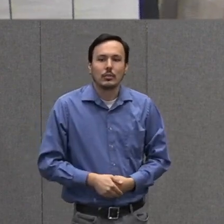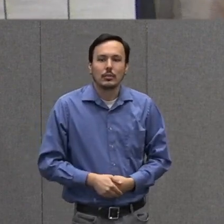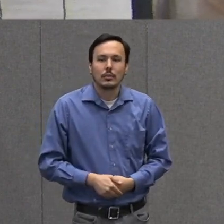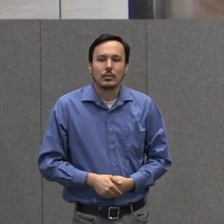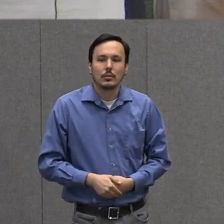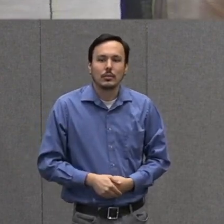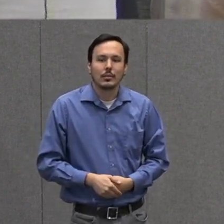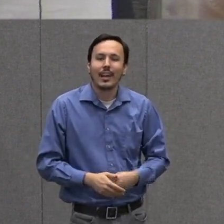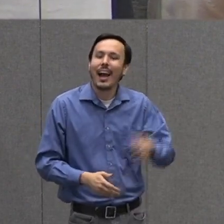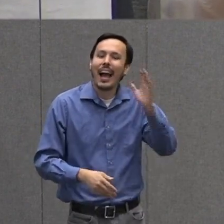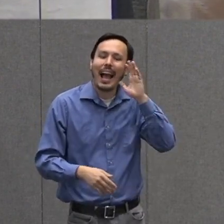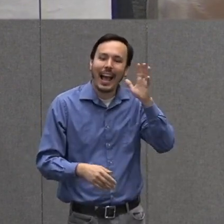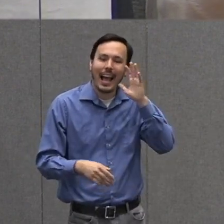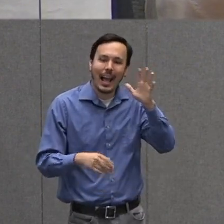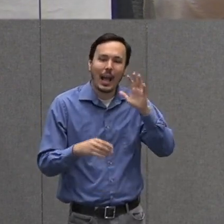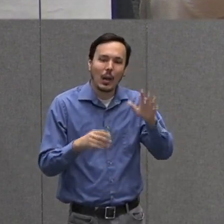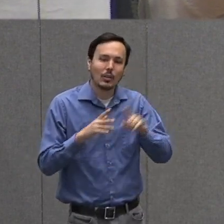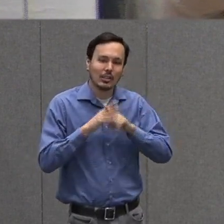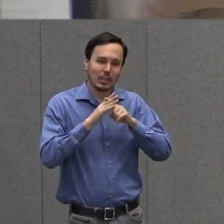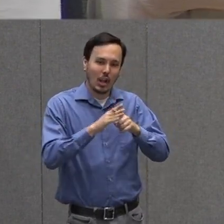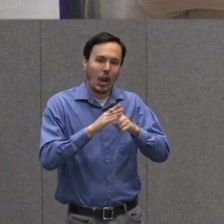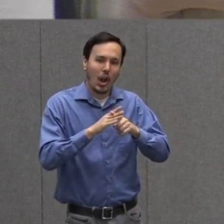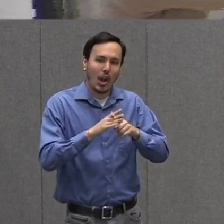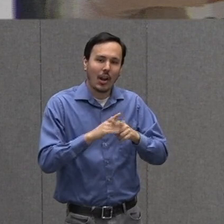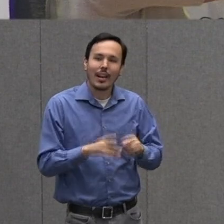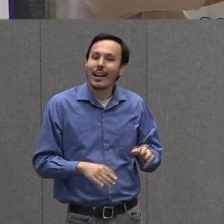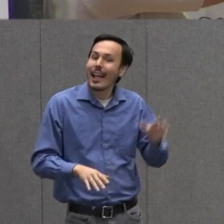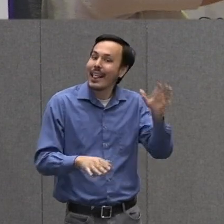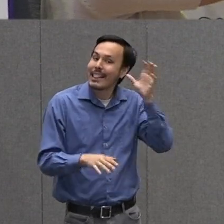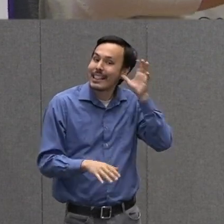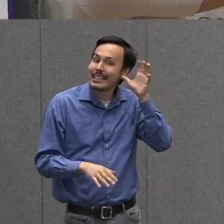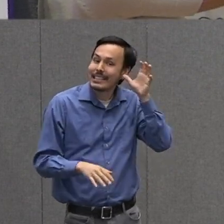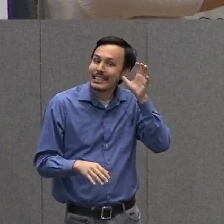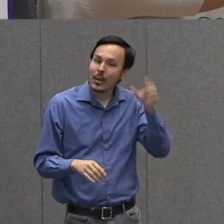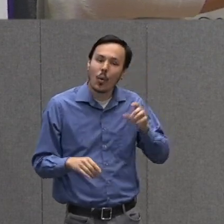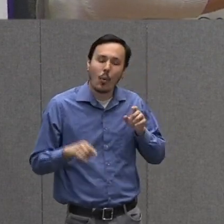I'm going to start here at the beginning. Listen as I model good fluency.